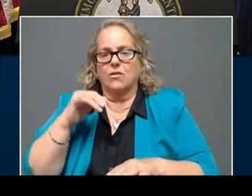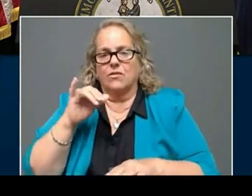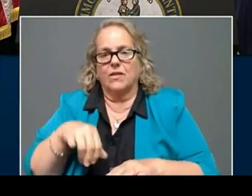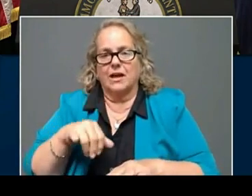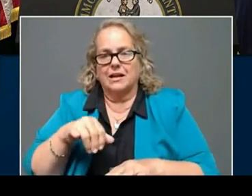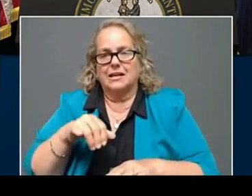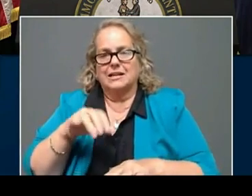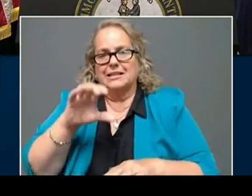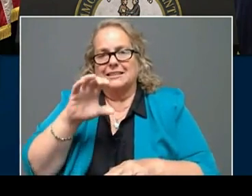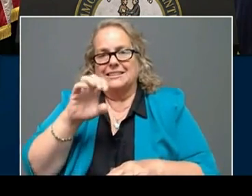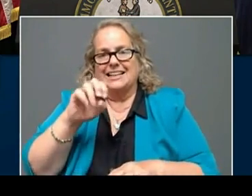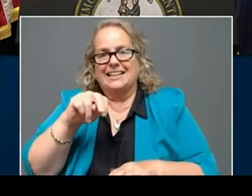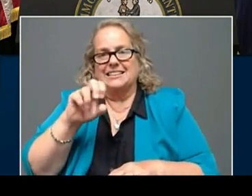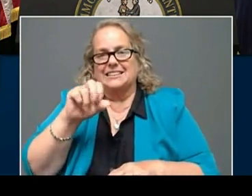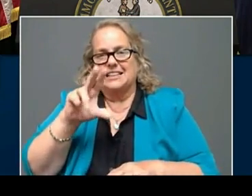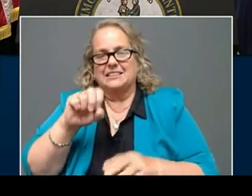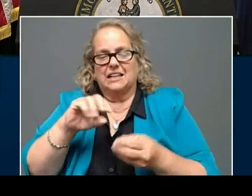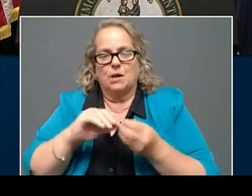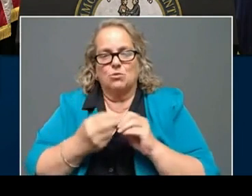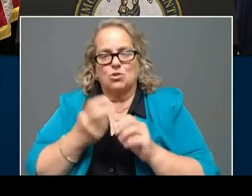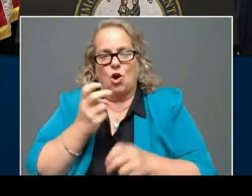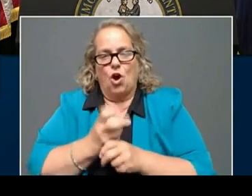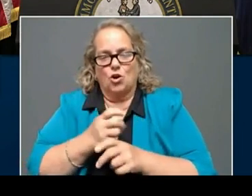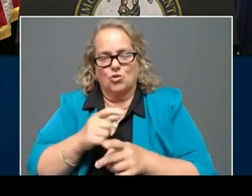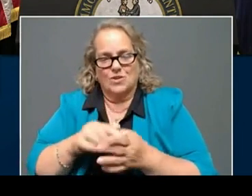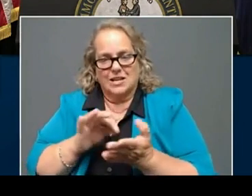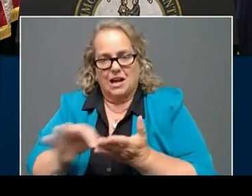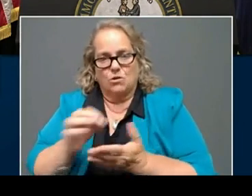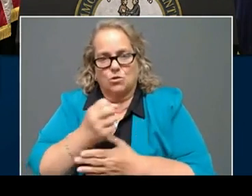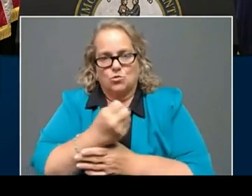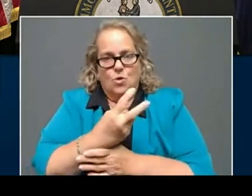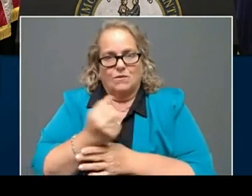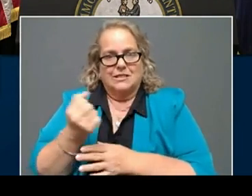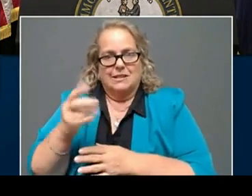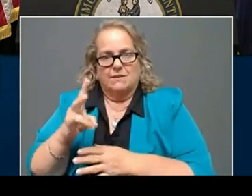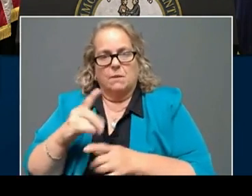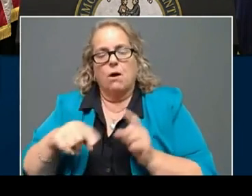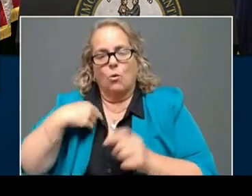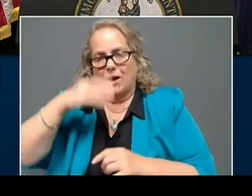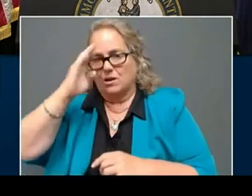really tough when it comes 12-17. But we know we don't have nearly enough of